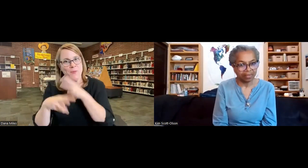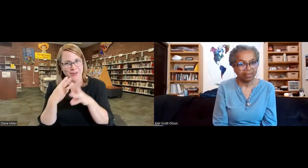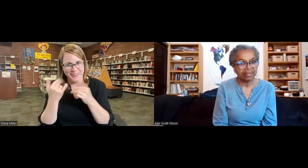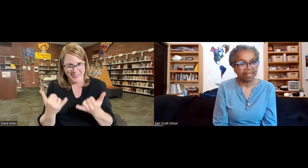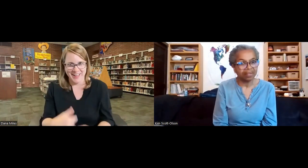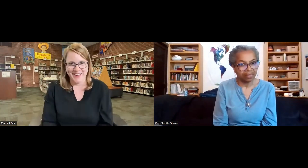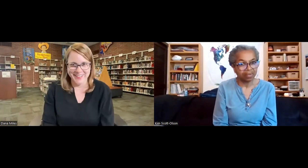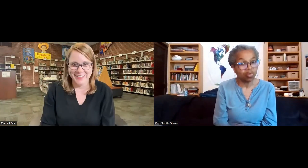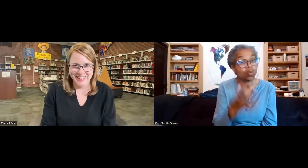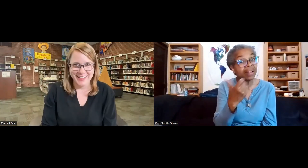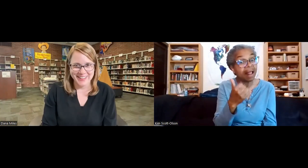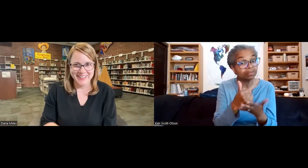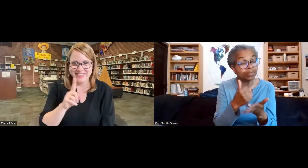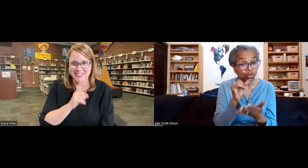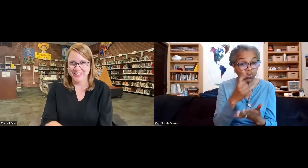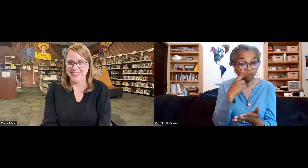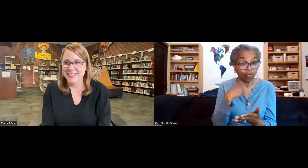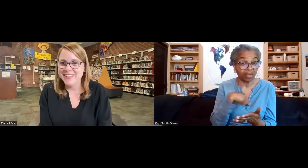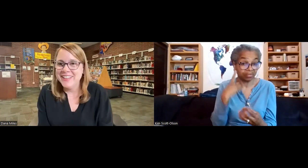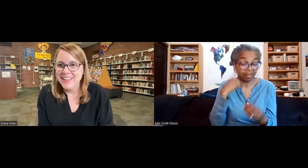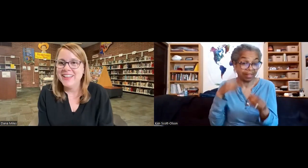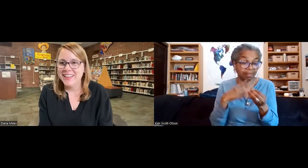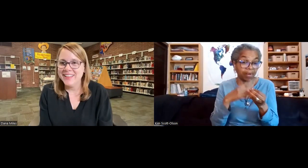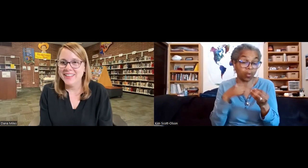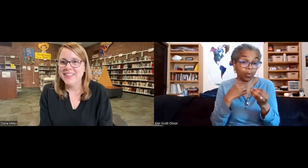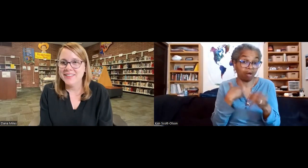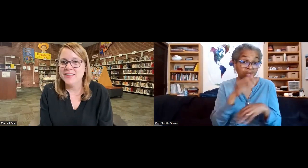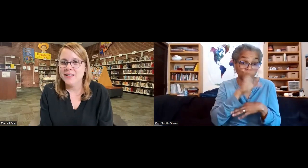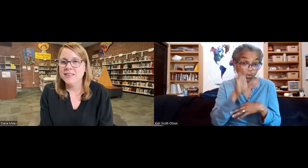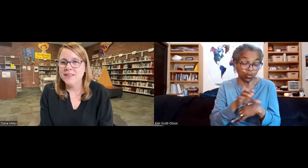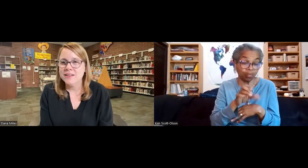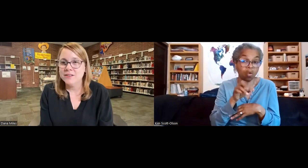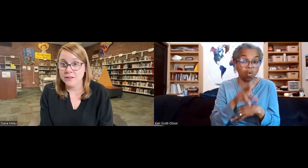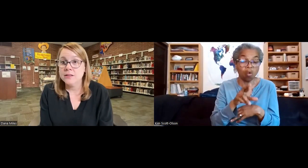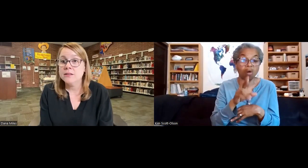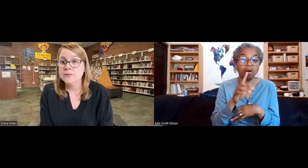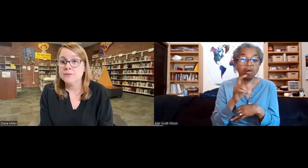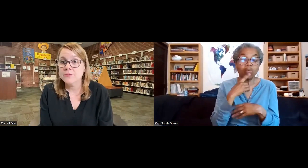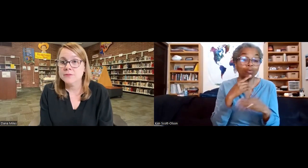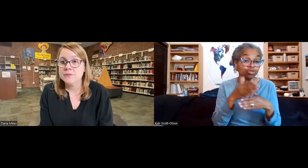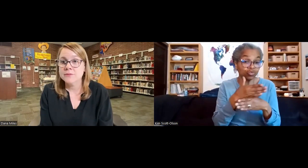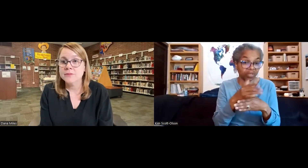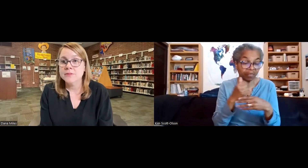Yes. - It’s a new world now, for sure. What helps on Zoom as well,